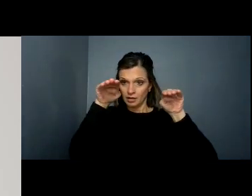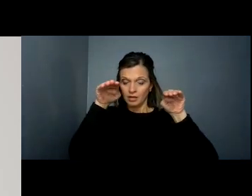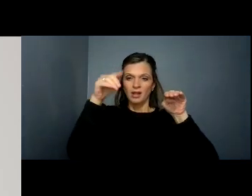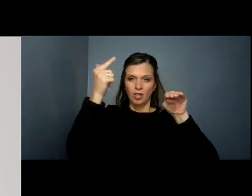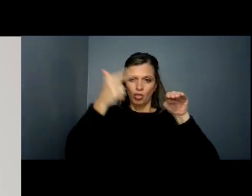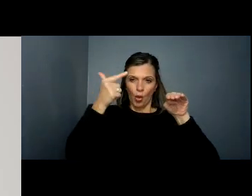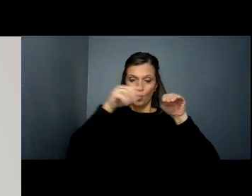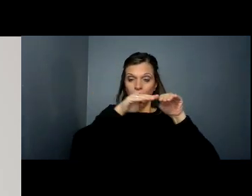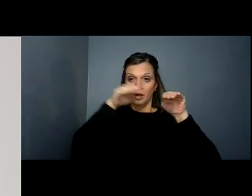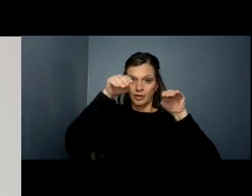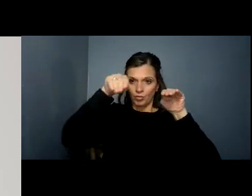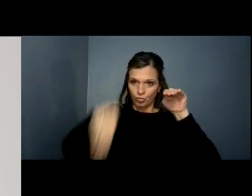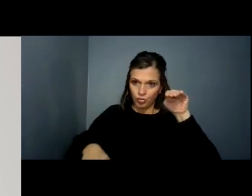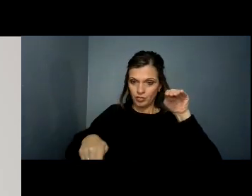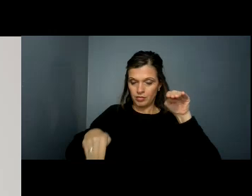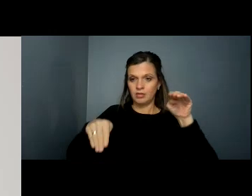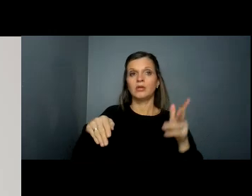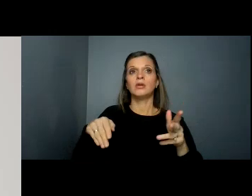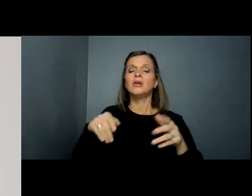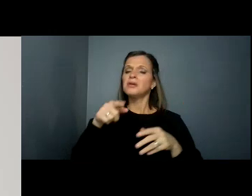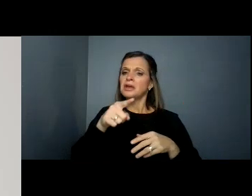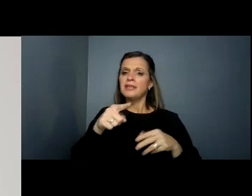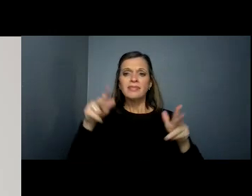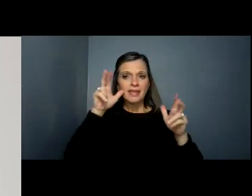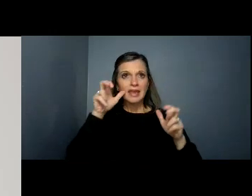even though they're loud because we're presenting them at 50 or 60 decimal. They're